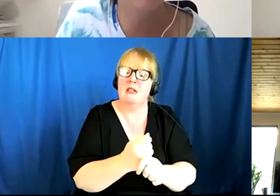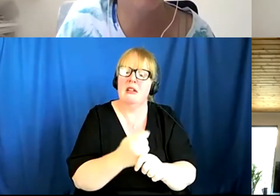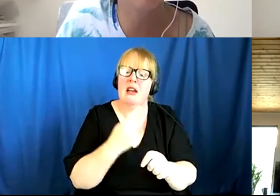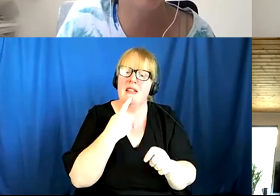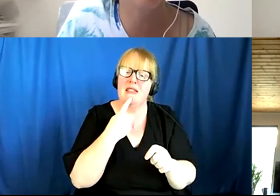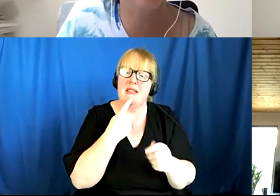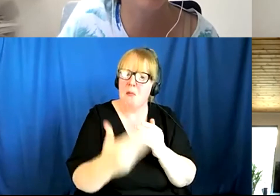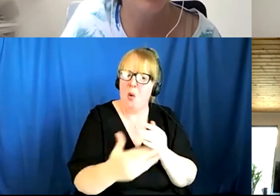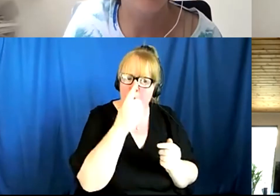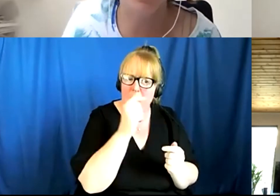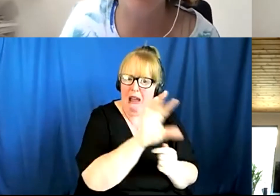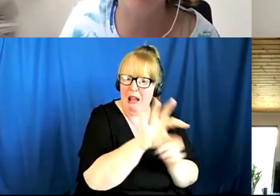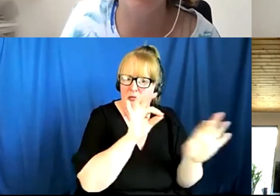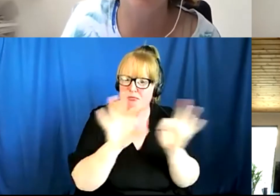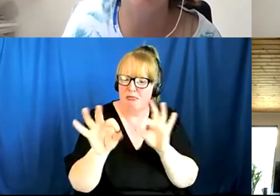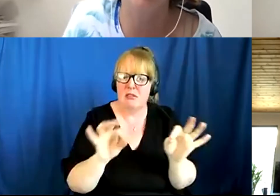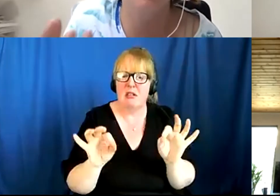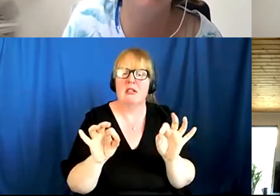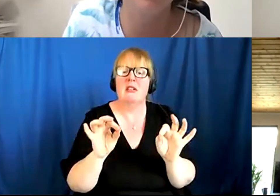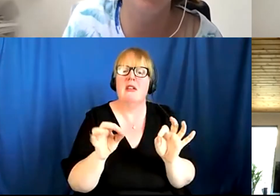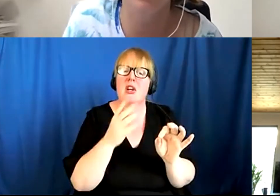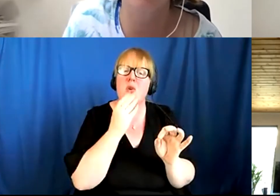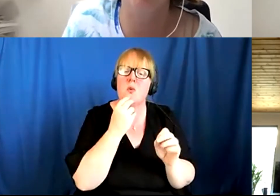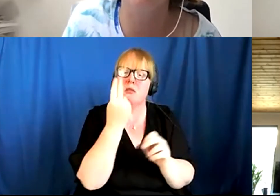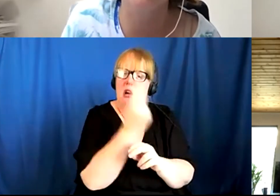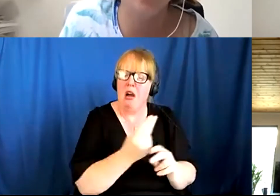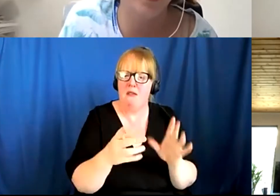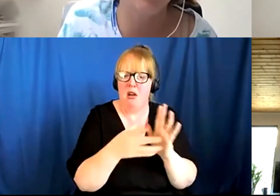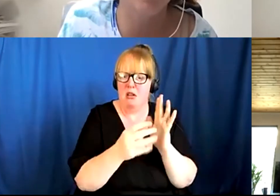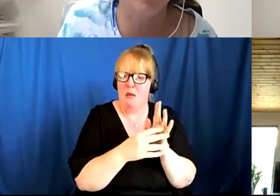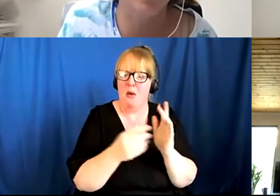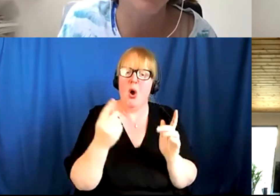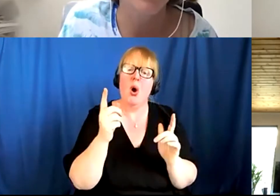in the artwork, for example, you know, looking at the women's strike in Poland,